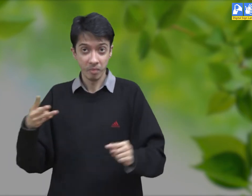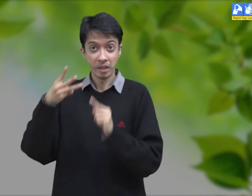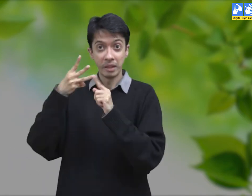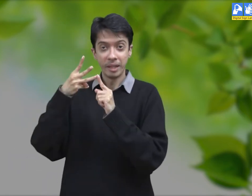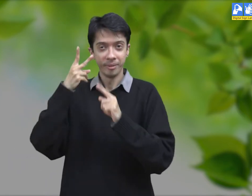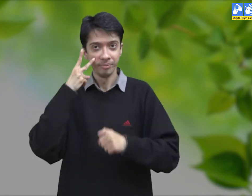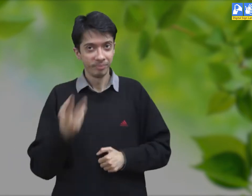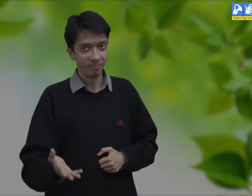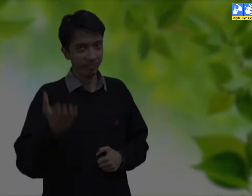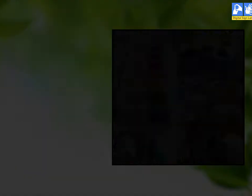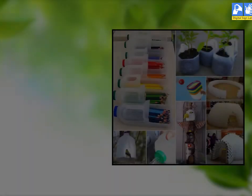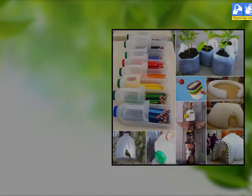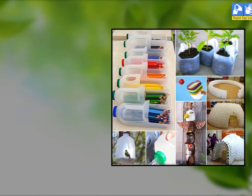Let's see the third point.